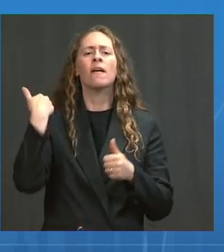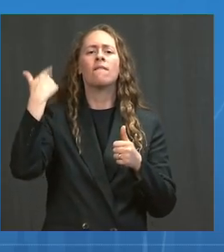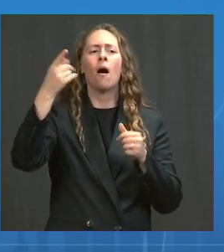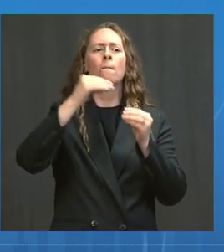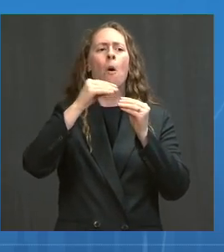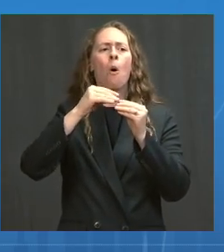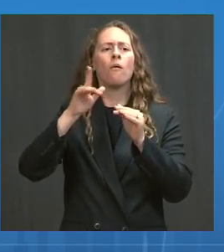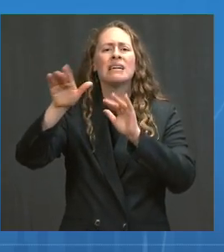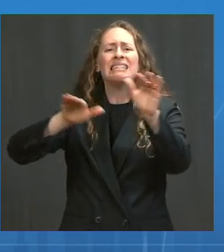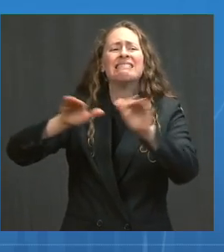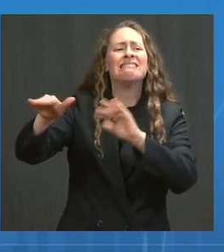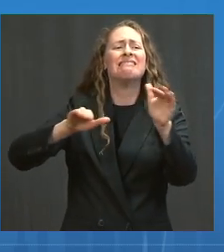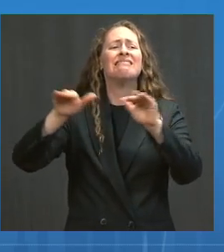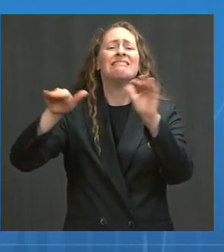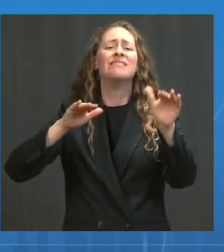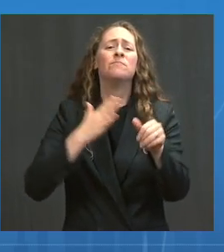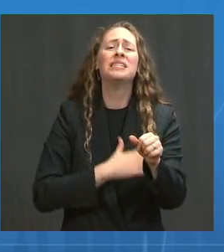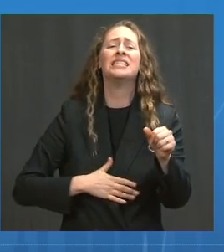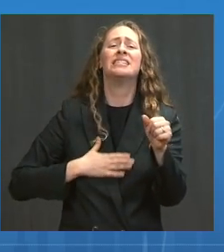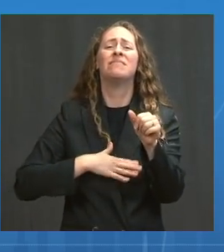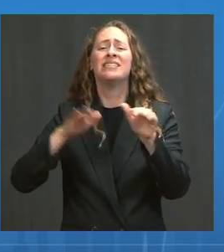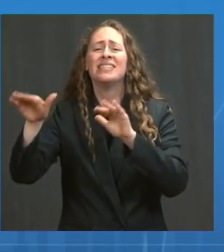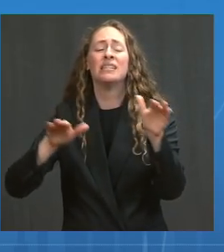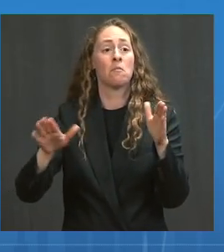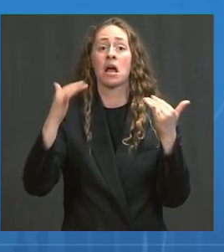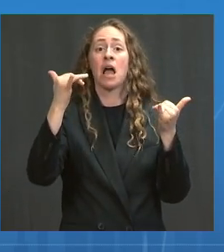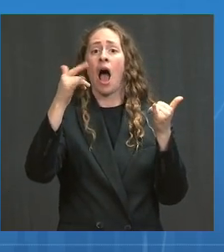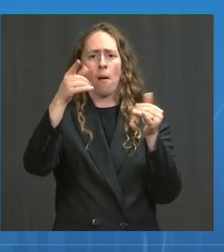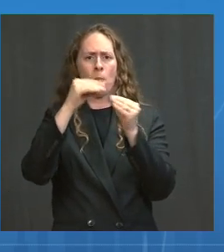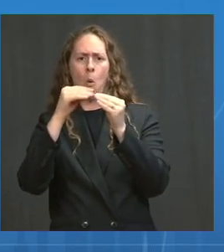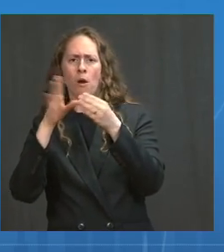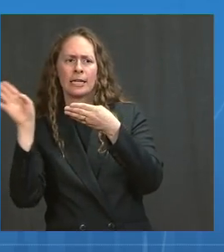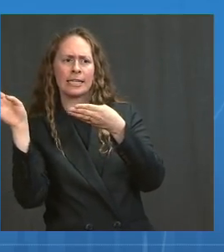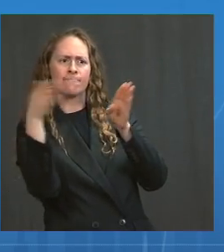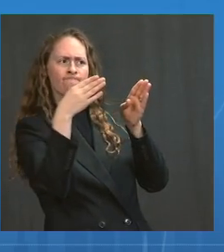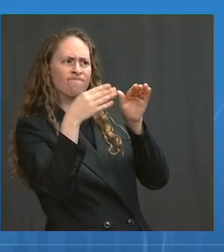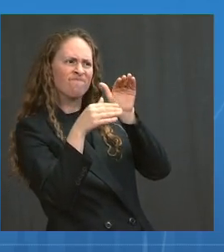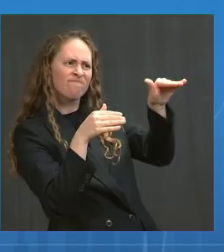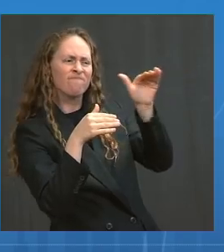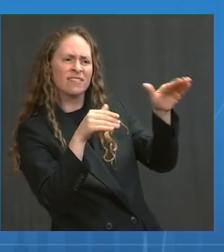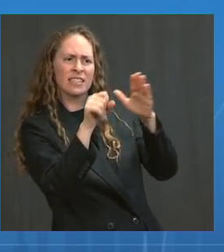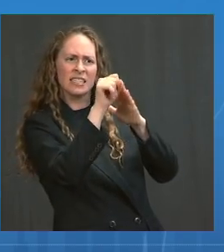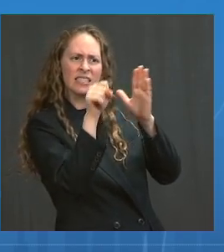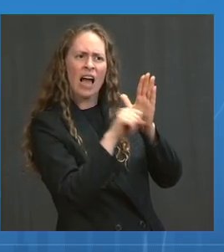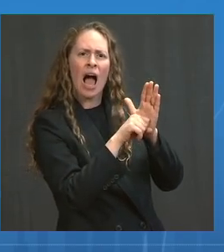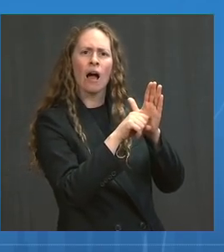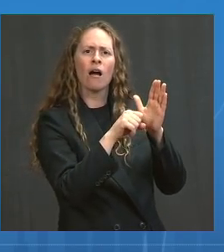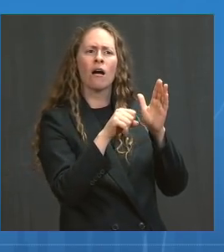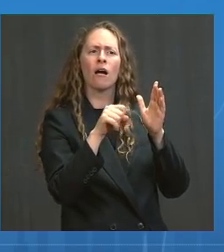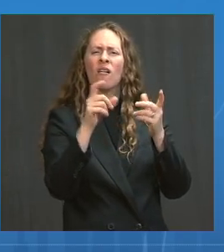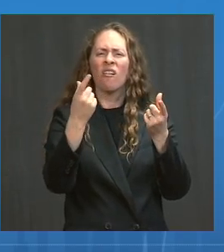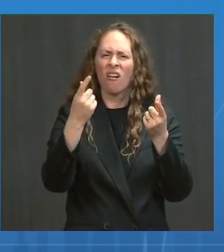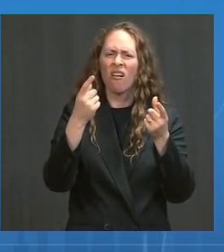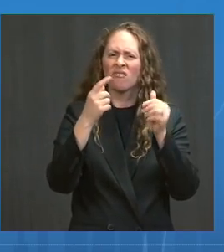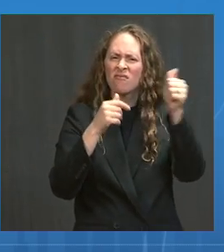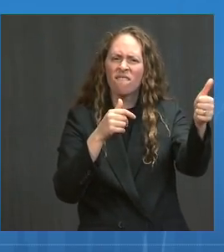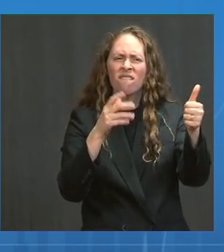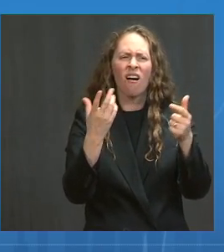to, "Welp, states, you figure it out"? Mr. Zients: Not at all. Absolutely not. This -- the surge response teams